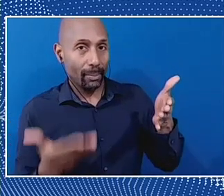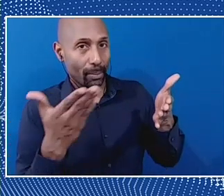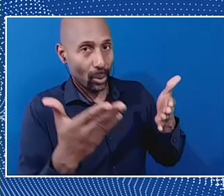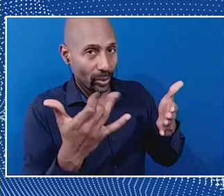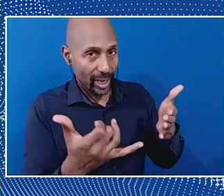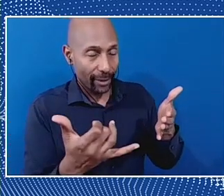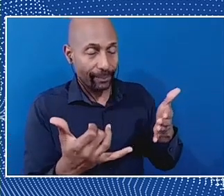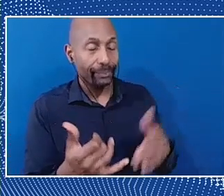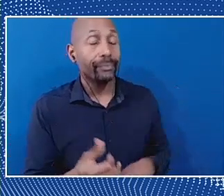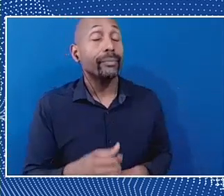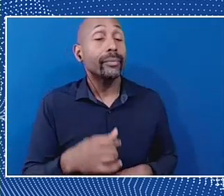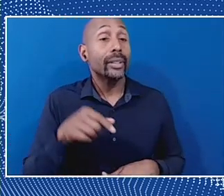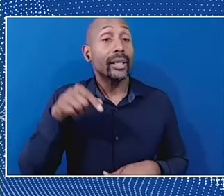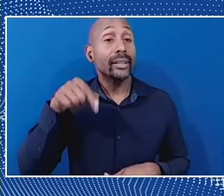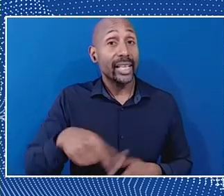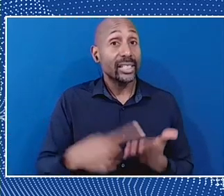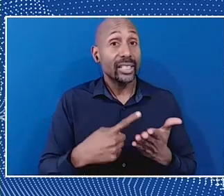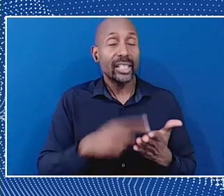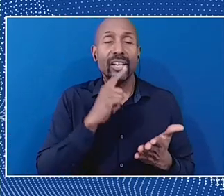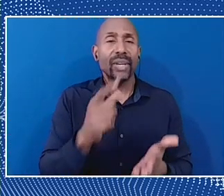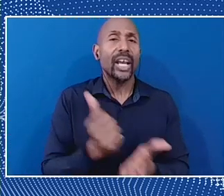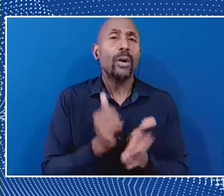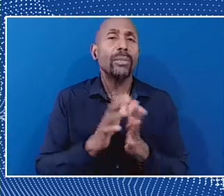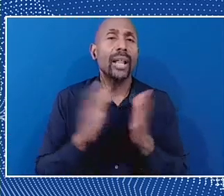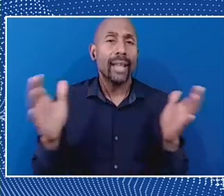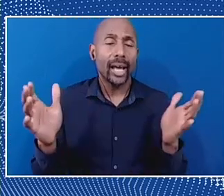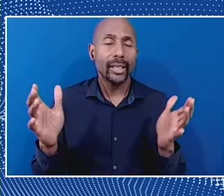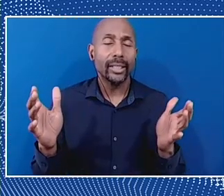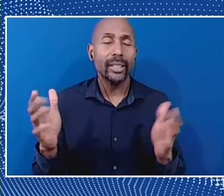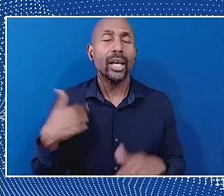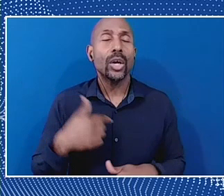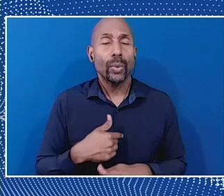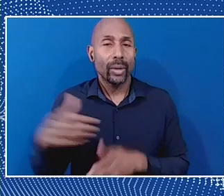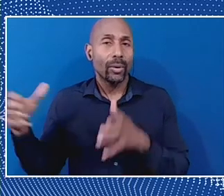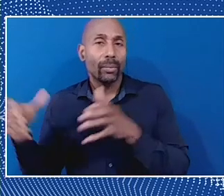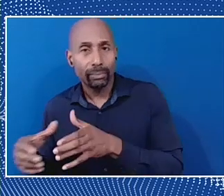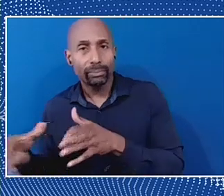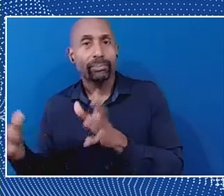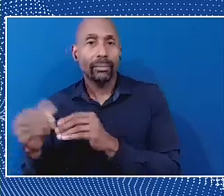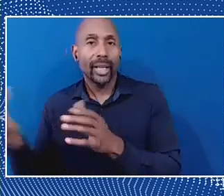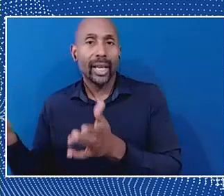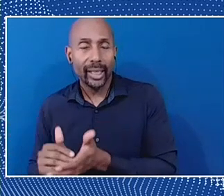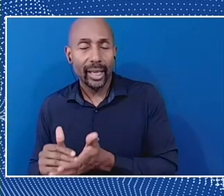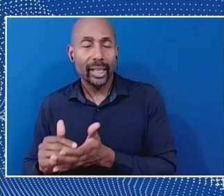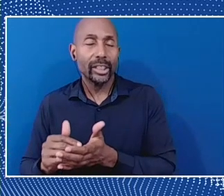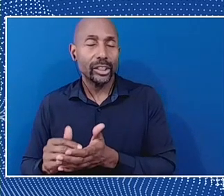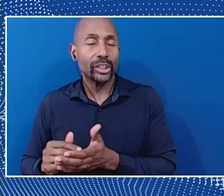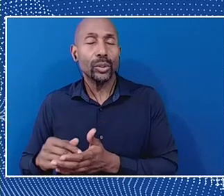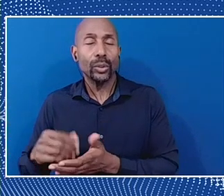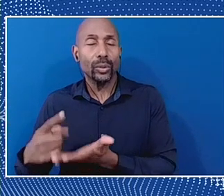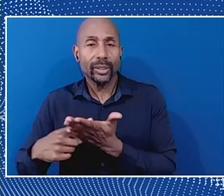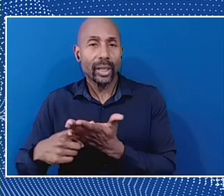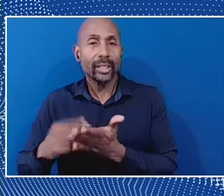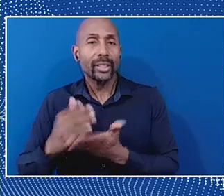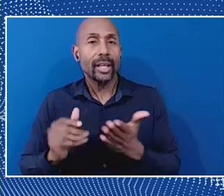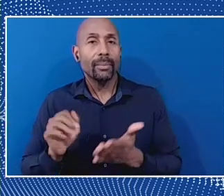And we will go back and we will look at some of the suggestions. Again, like I said, we can't guarantee that we're going to take everything, but